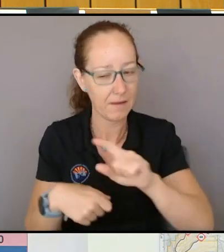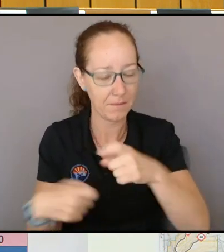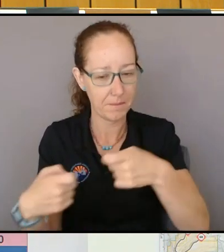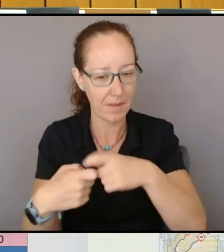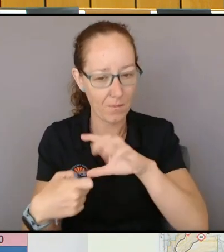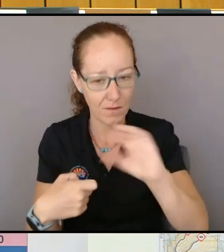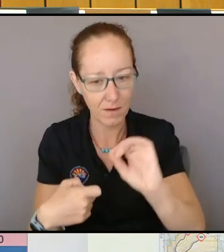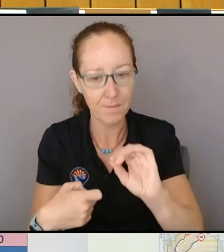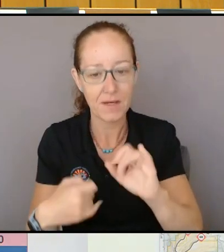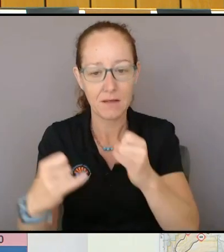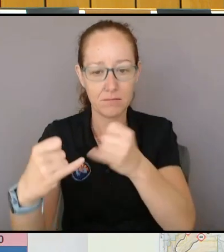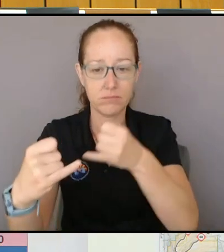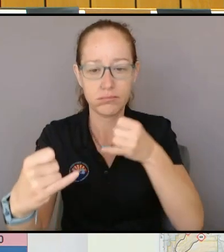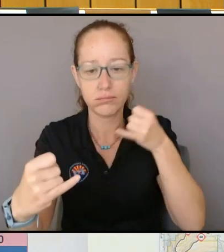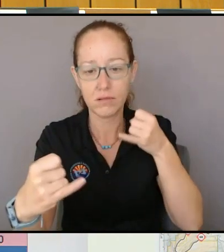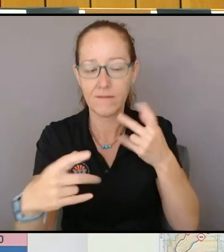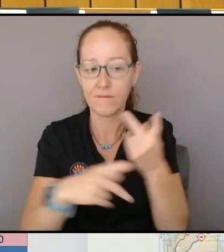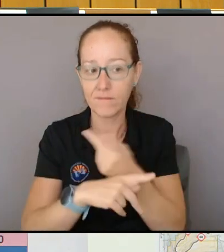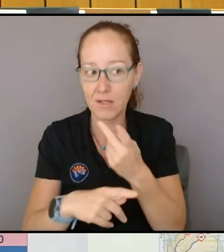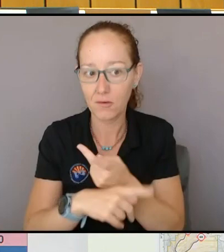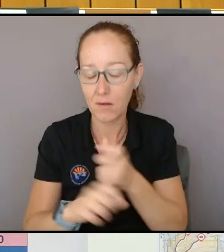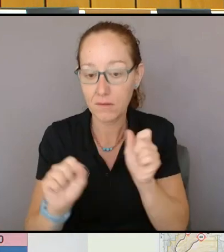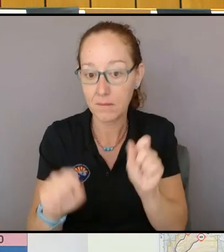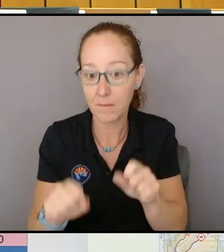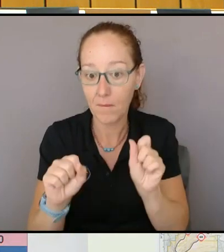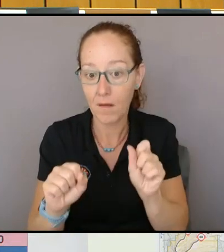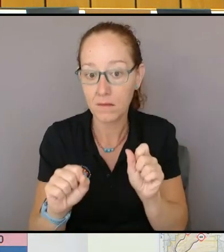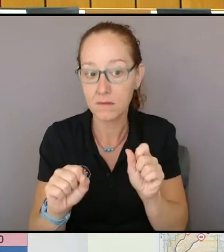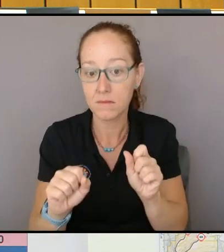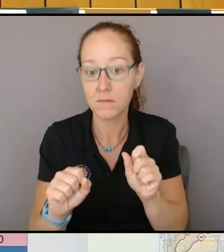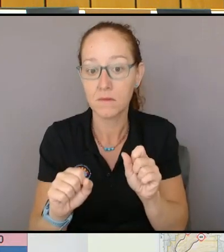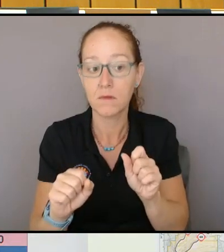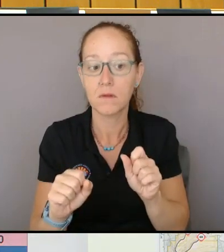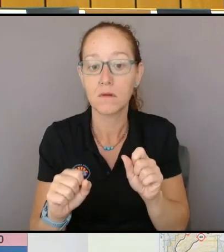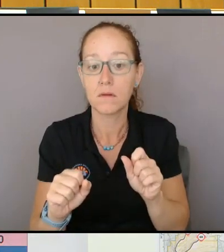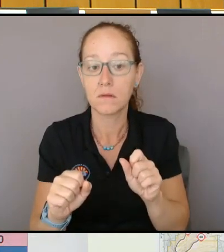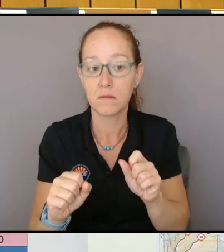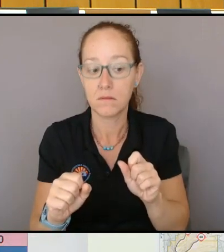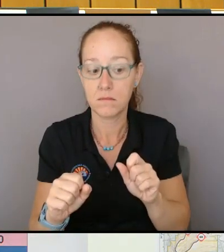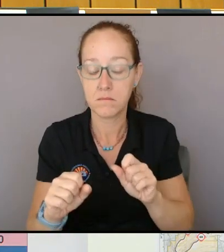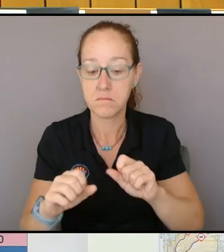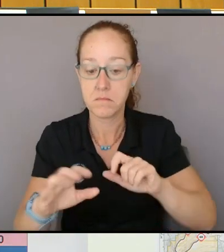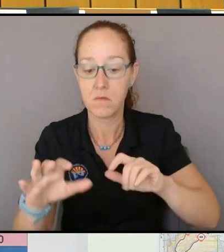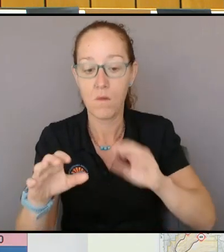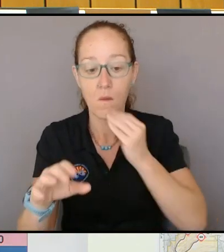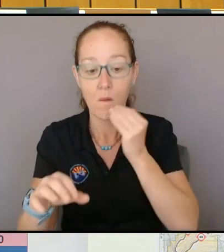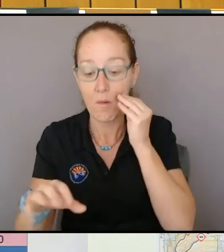even though we may need to deenergize them later as the fire begins to move closer to them. That's being evaluated